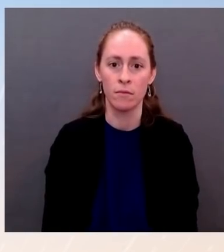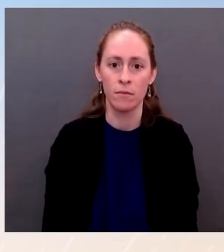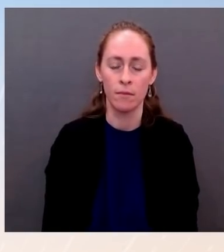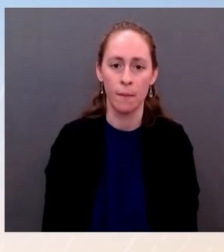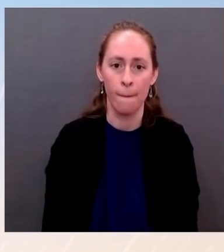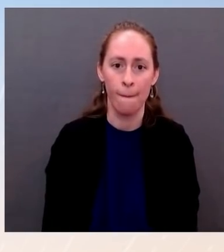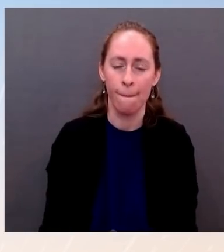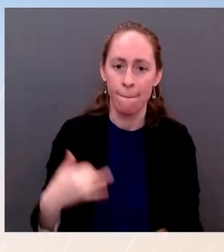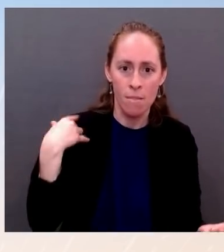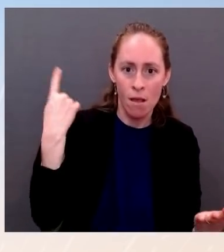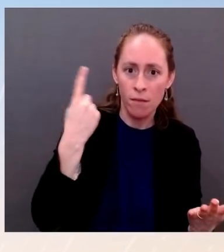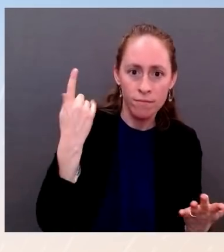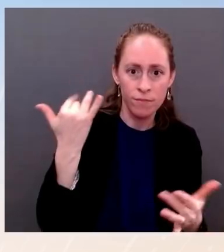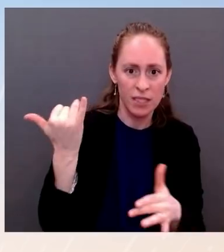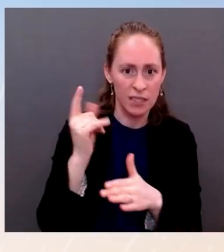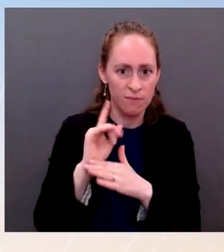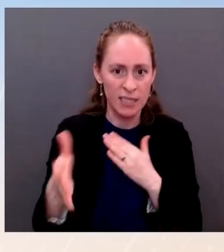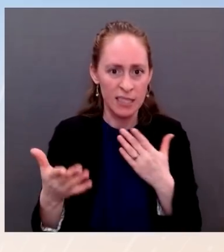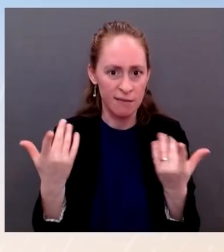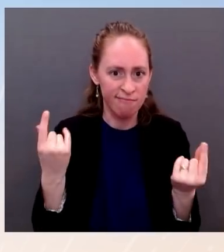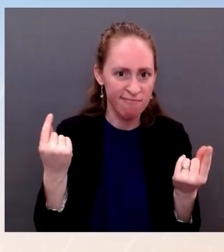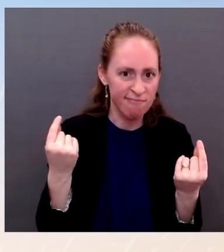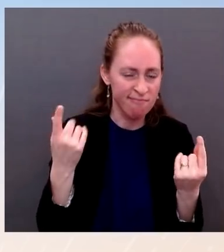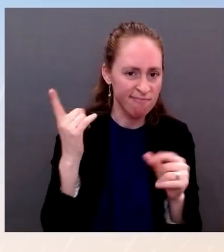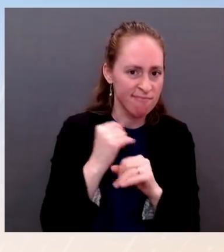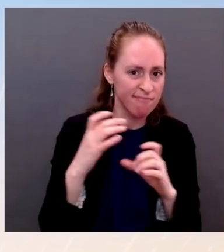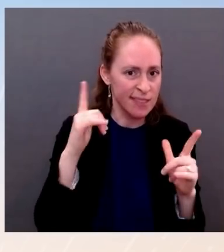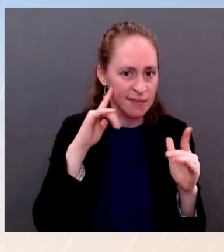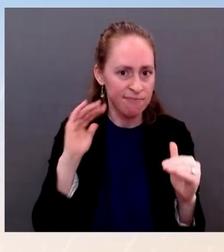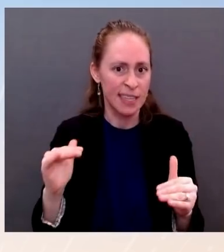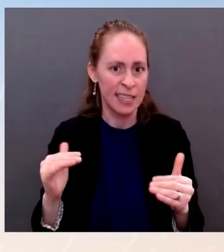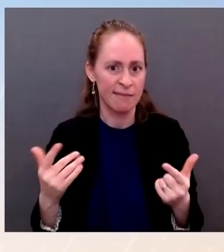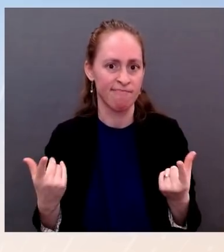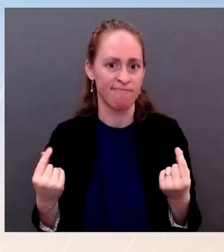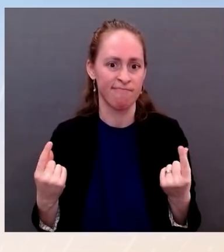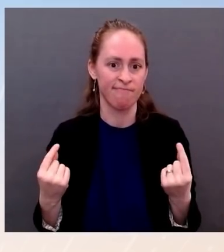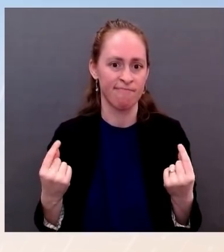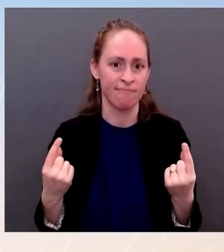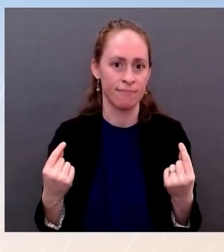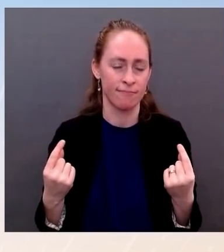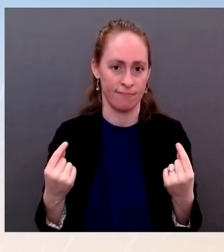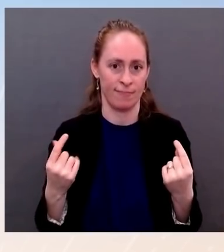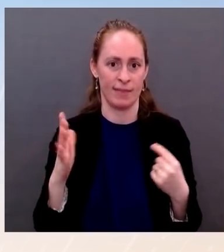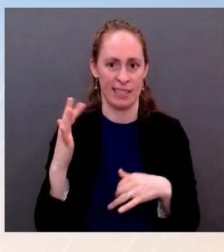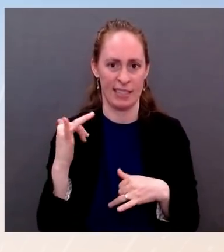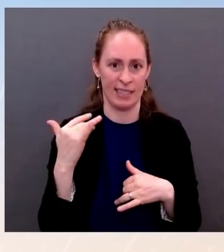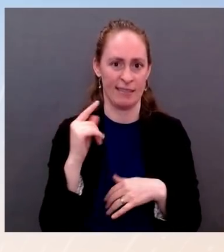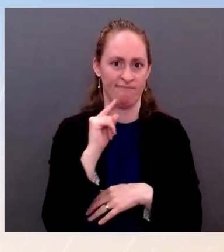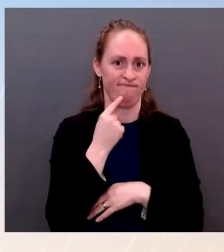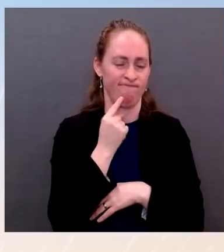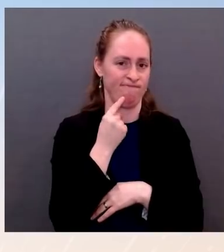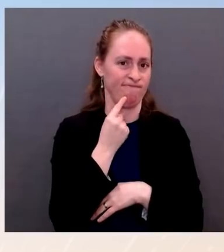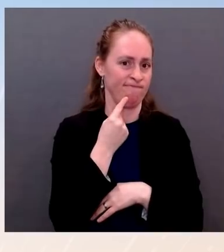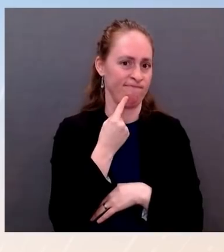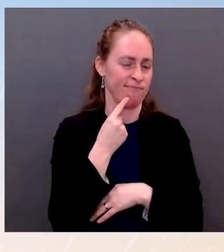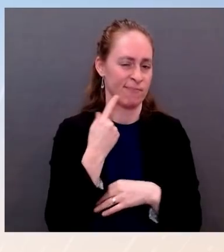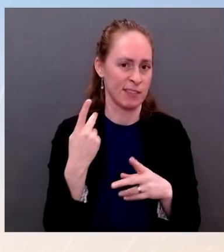Is the President going to be talking to European leaders? What should we expect this weekend as this moves forward? Ms. Psaki: Sure. Well, as you know, the President just spoke